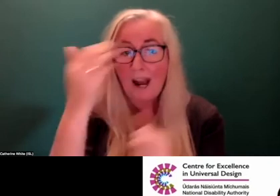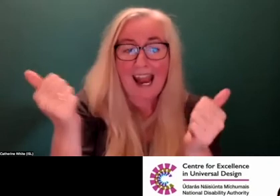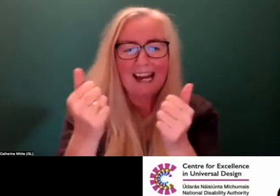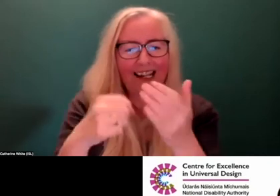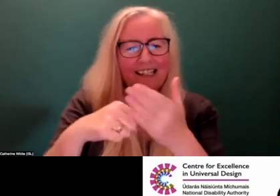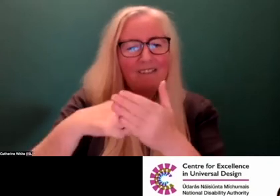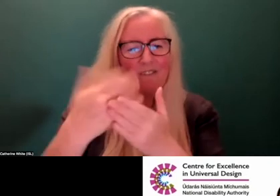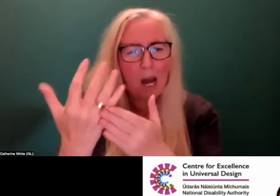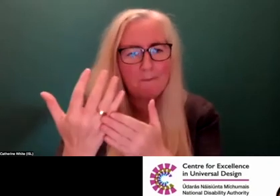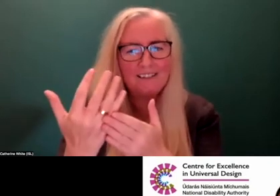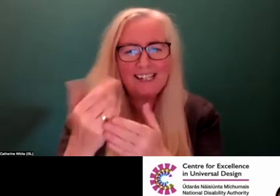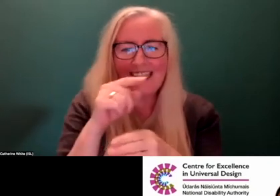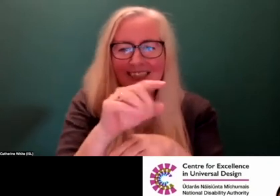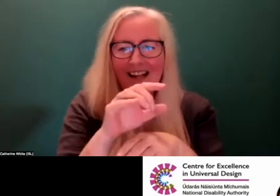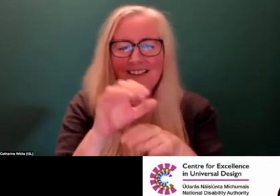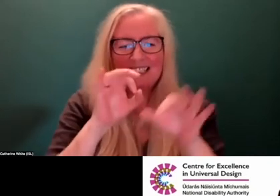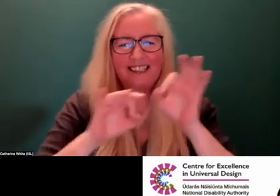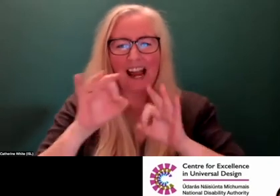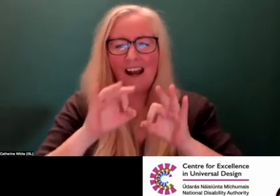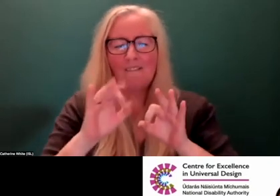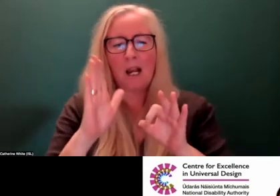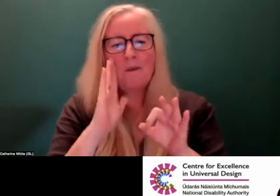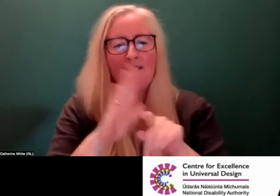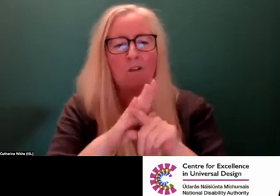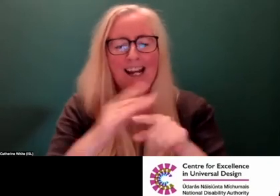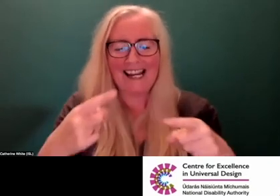Do you know of any developments towards this style of accommodation for